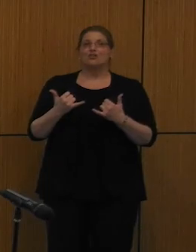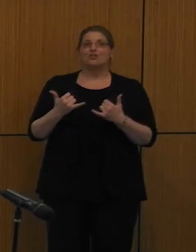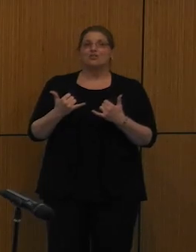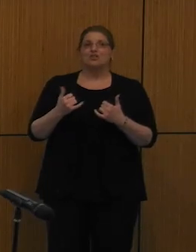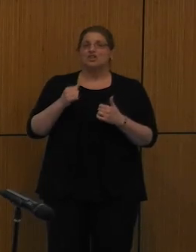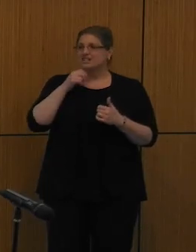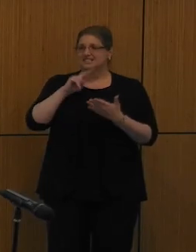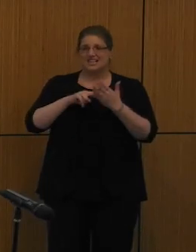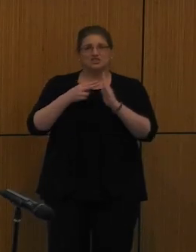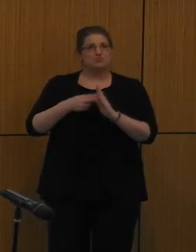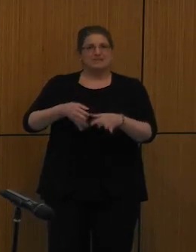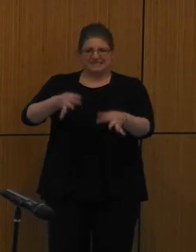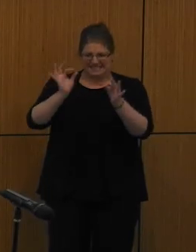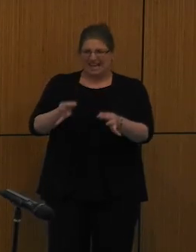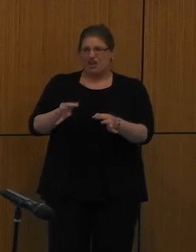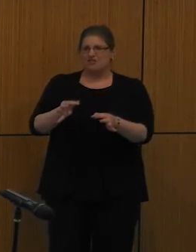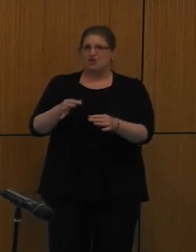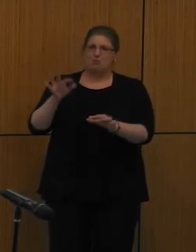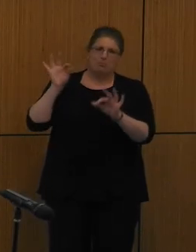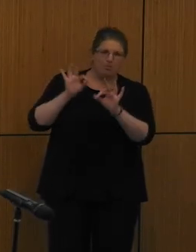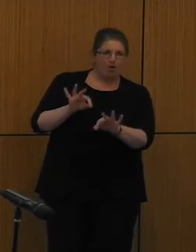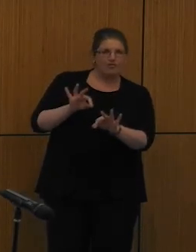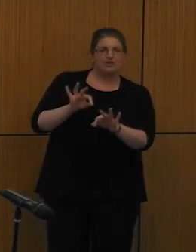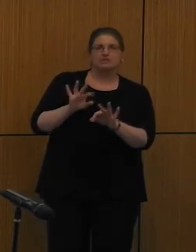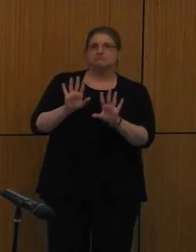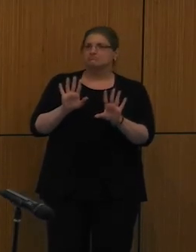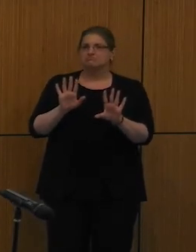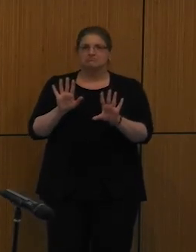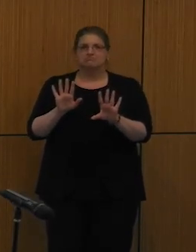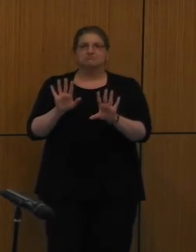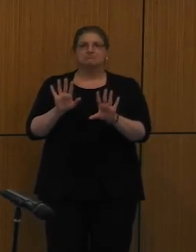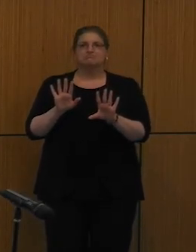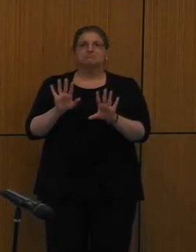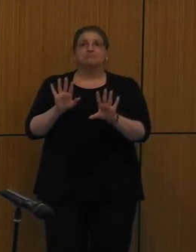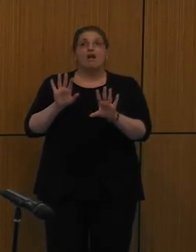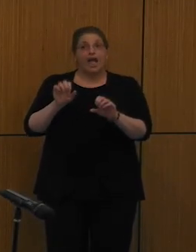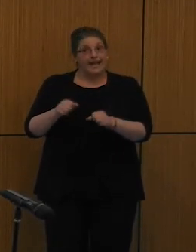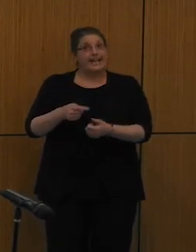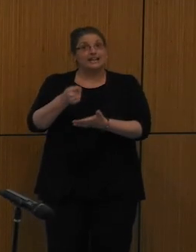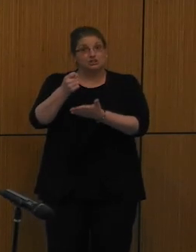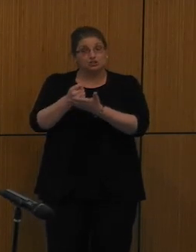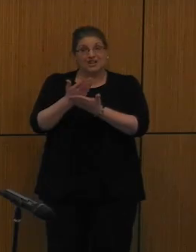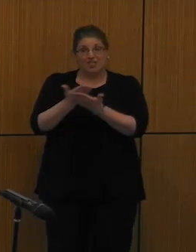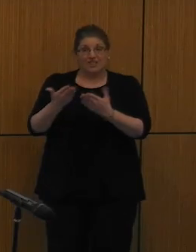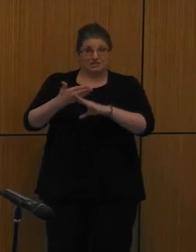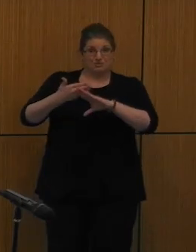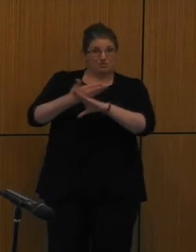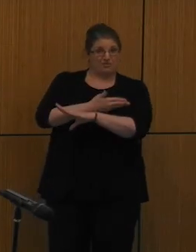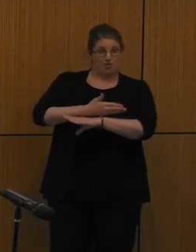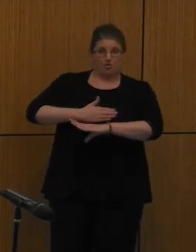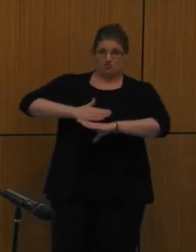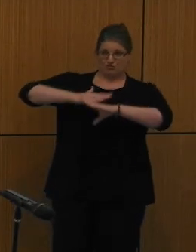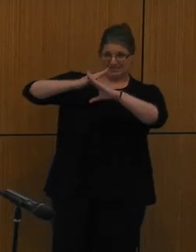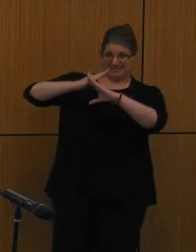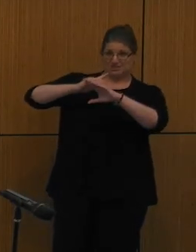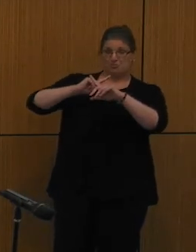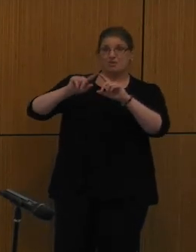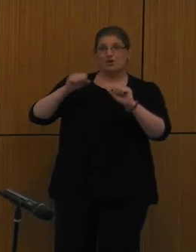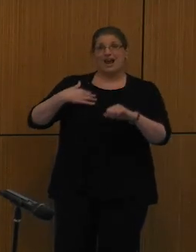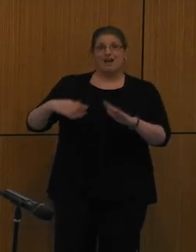Yes. It's a treatment for several otherwise treatment resistant disorders. But it does come with side effects like all things.